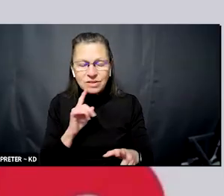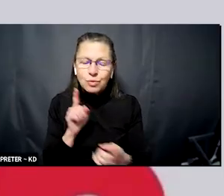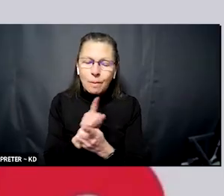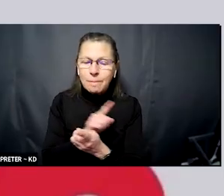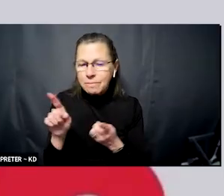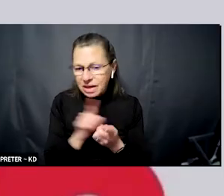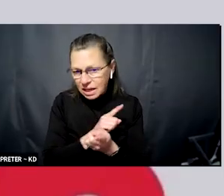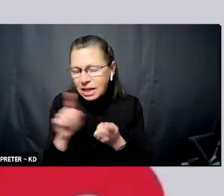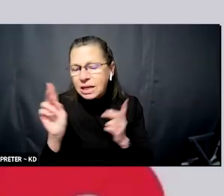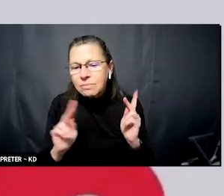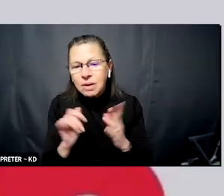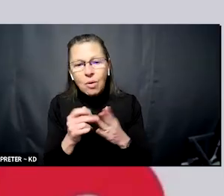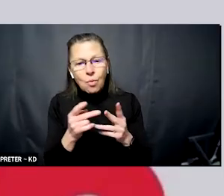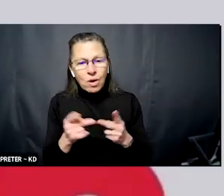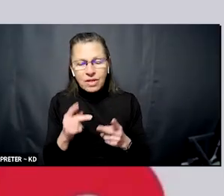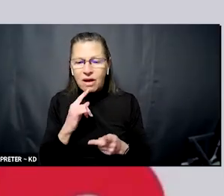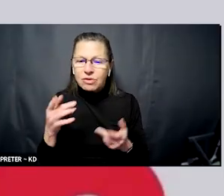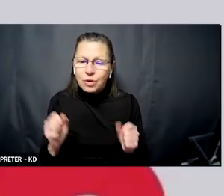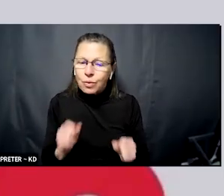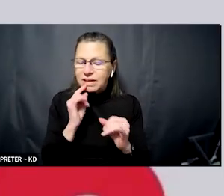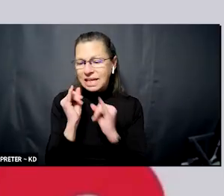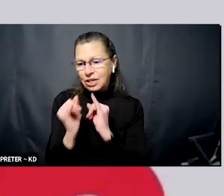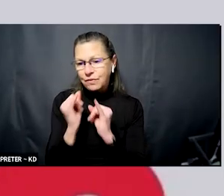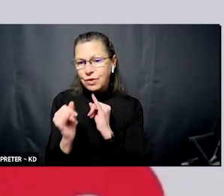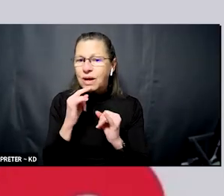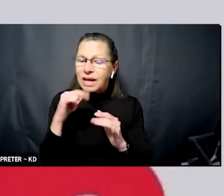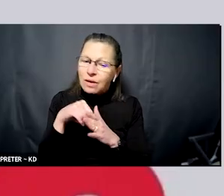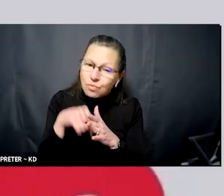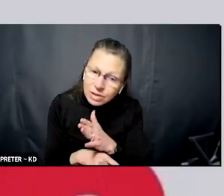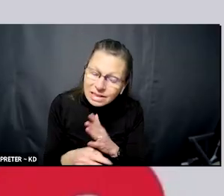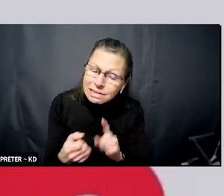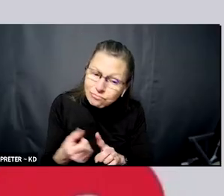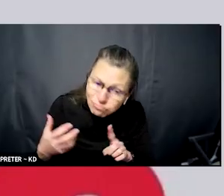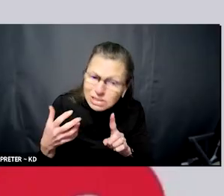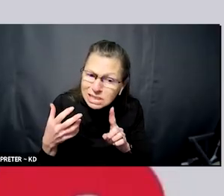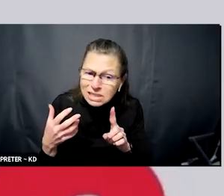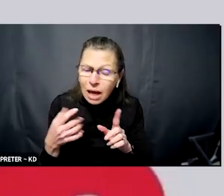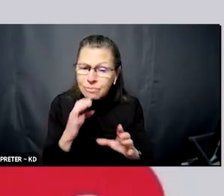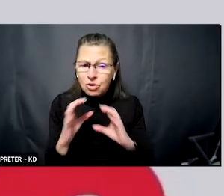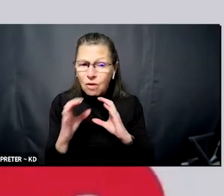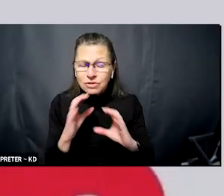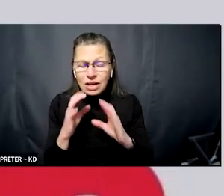and get really indepth conversations about what really is happening with the Native community.